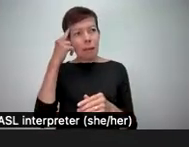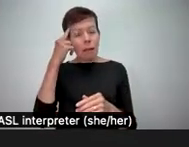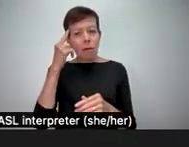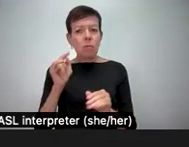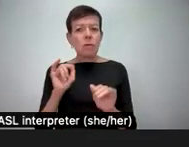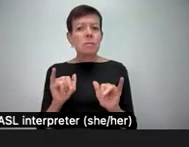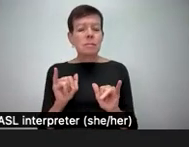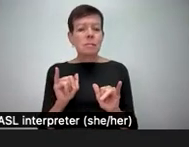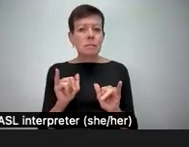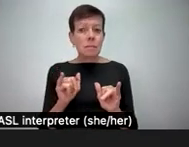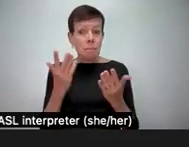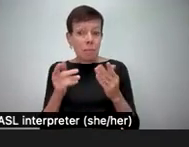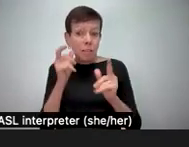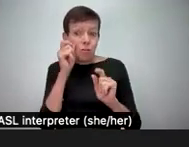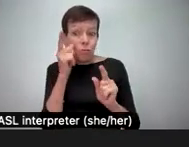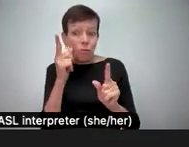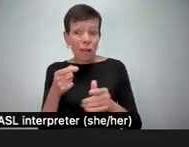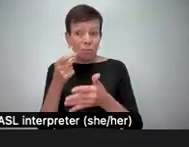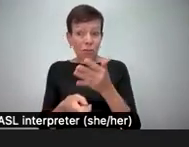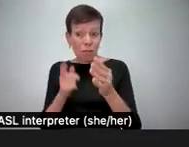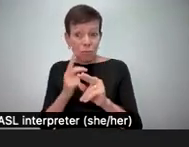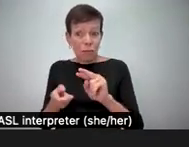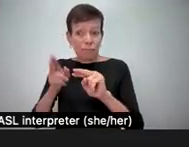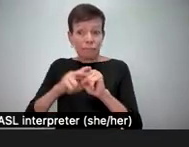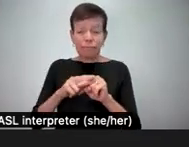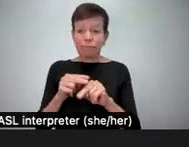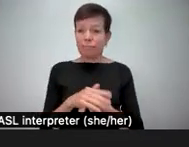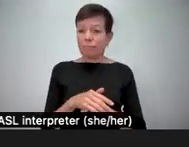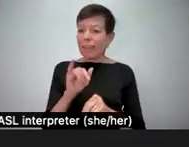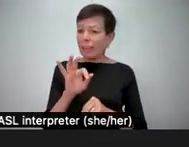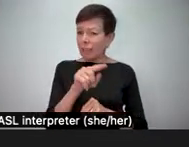you think you need help or if you have questions, reach out to us as soon as possible. We'd love to